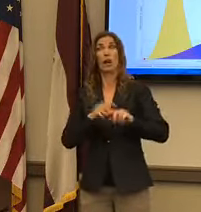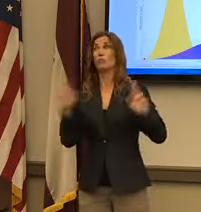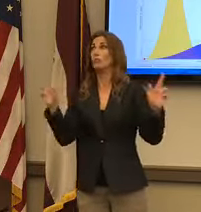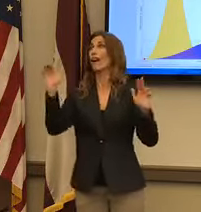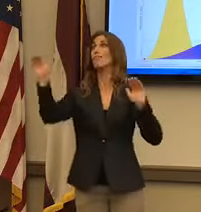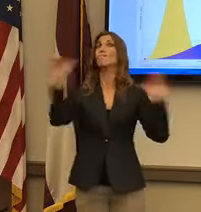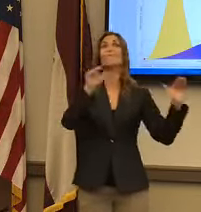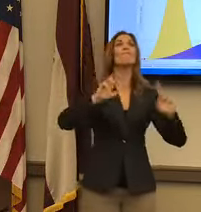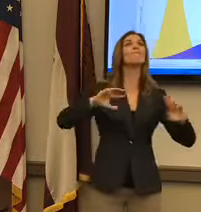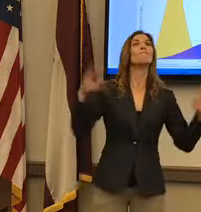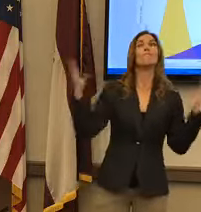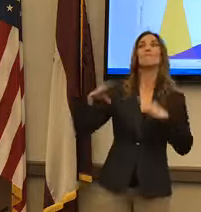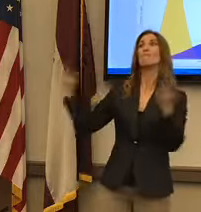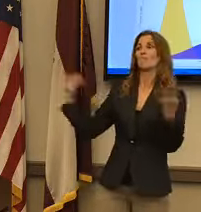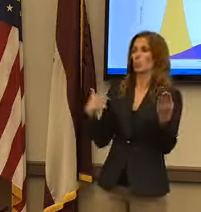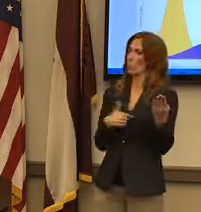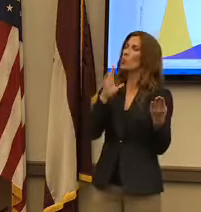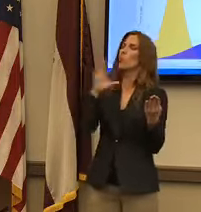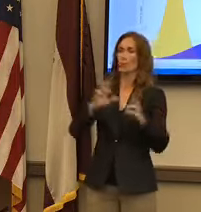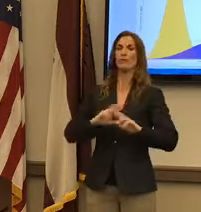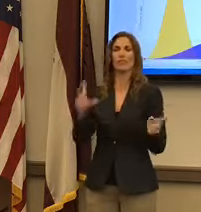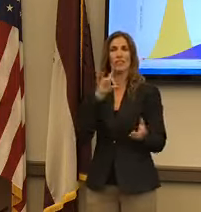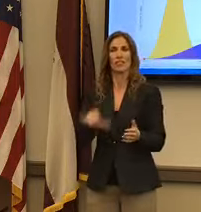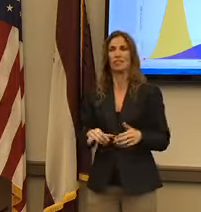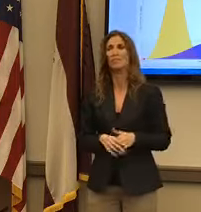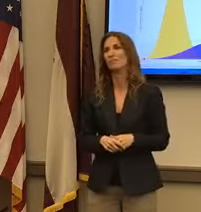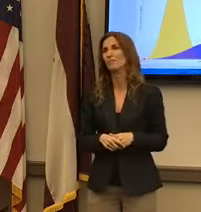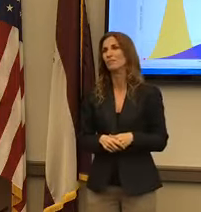restrictions I think we'll be ready to relax them